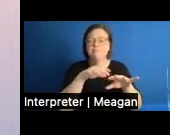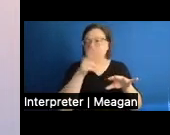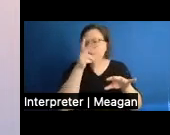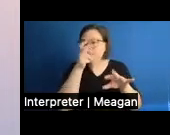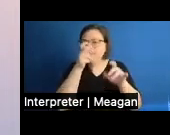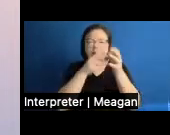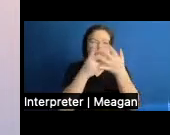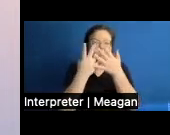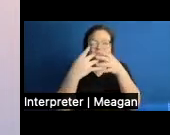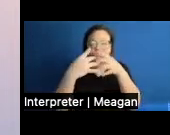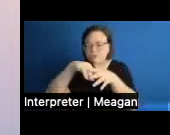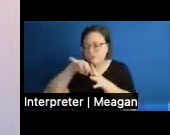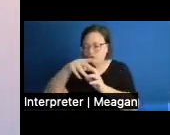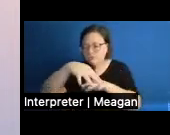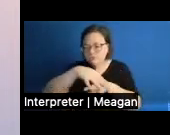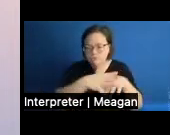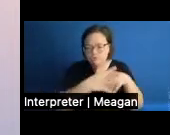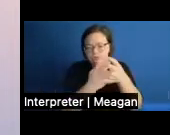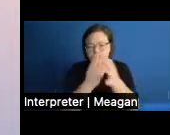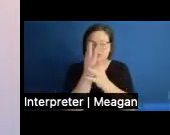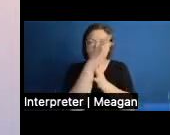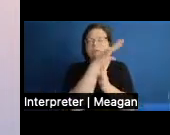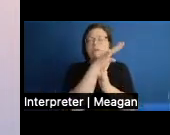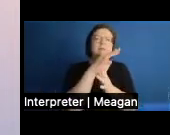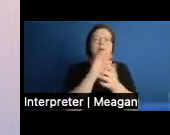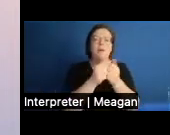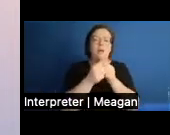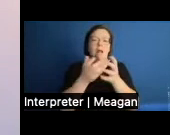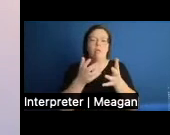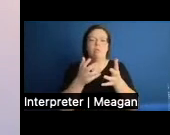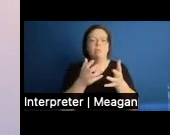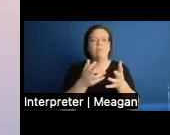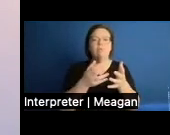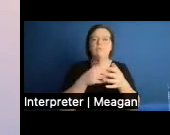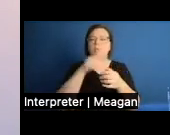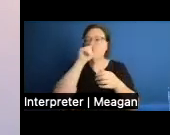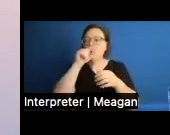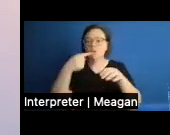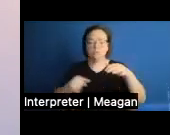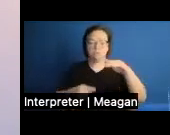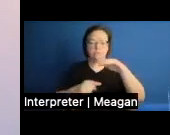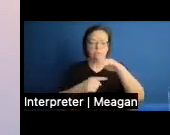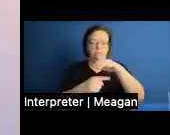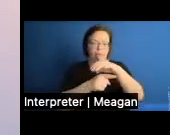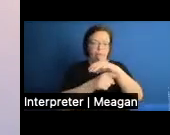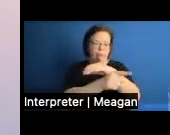unravel deep in new growth about the discarded limbs quail run beneath on sight-closed pathways,